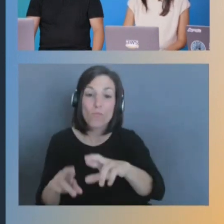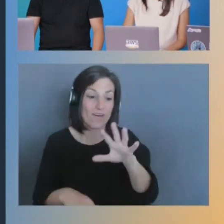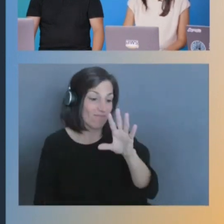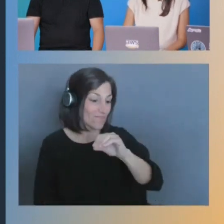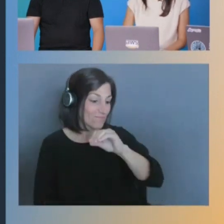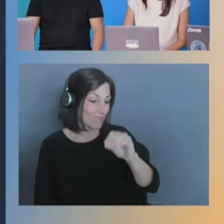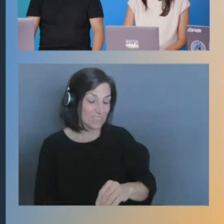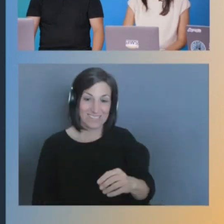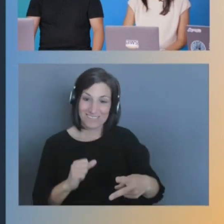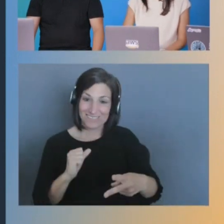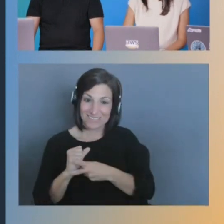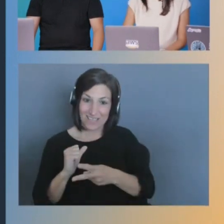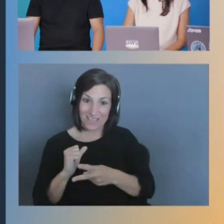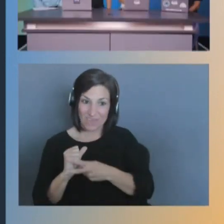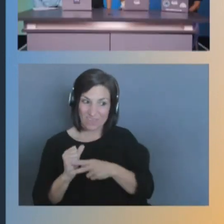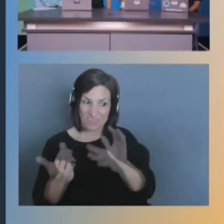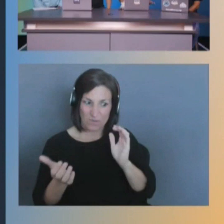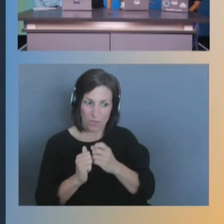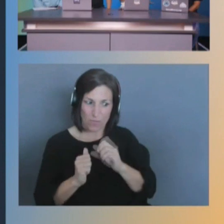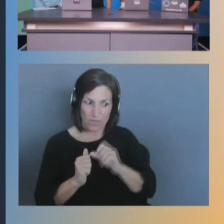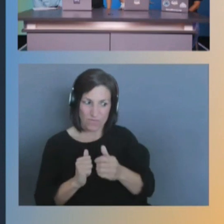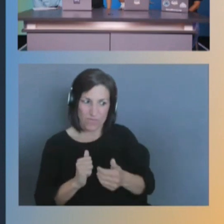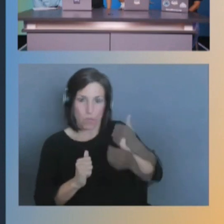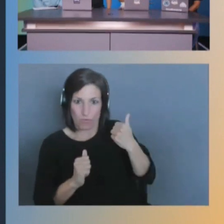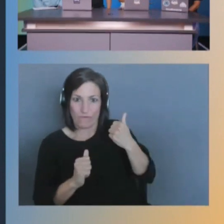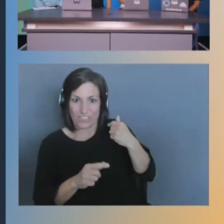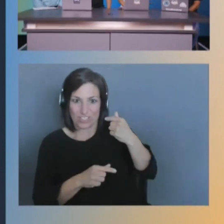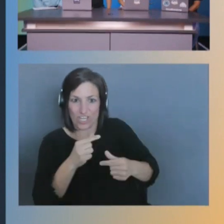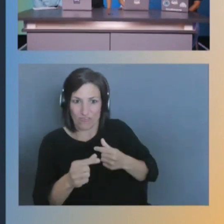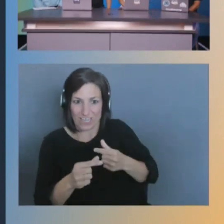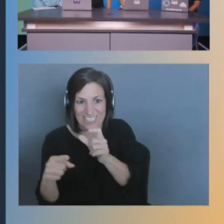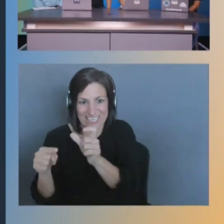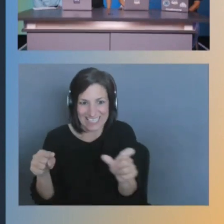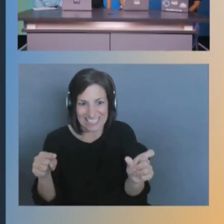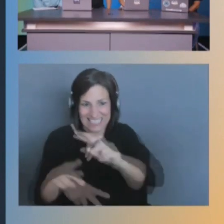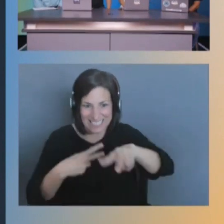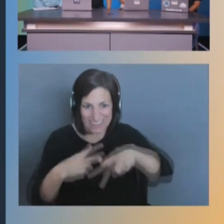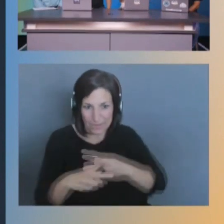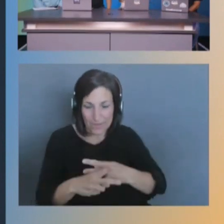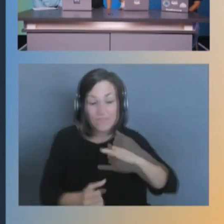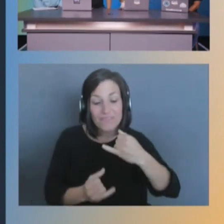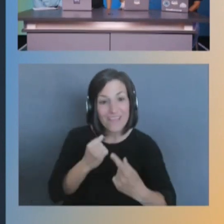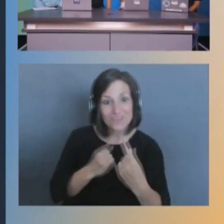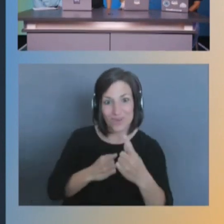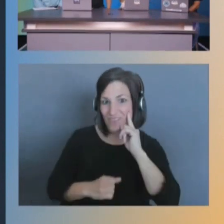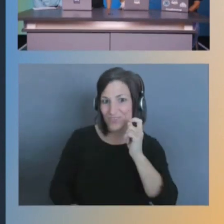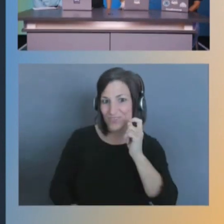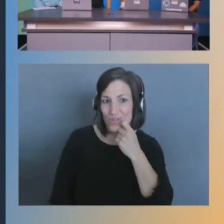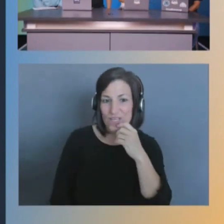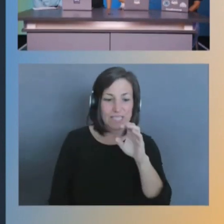over previous generation instance types, and the last one that I think is really cool to talk about is Epic Games because they're using Graviton